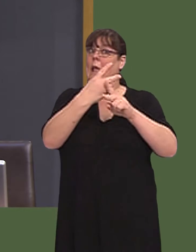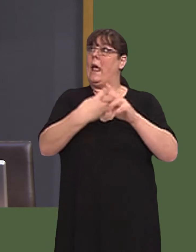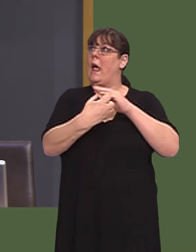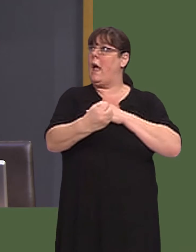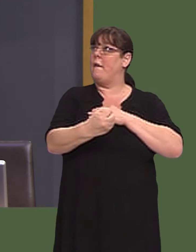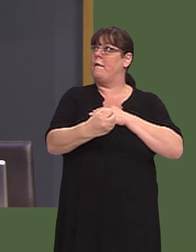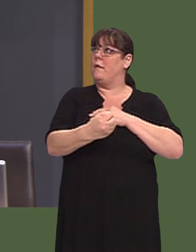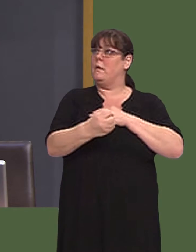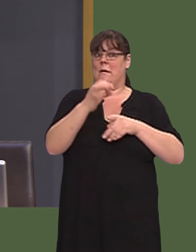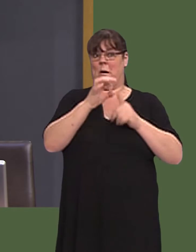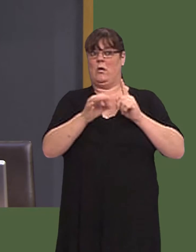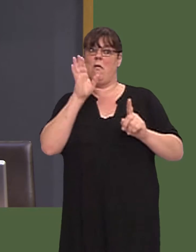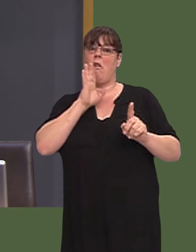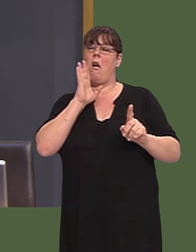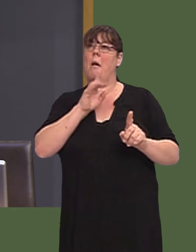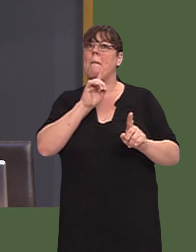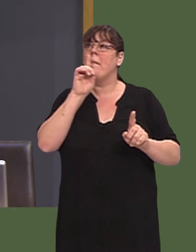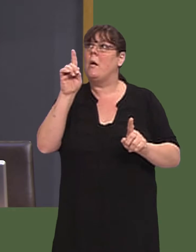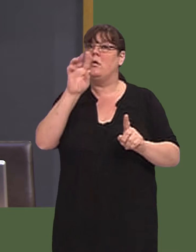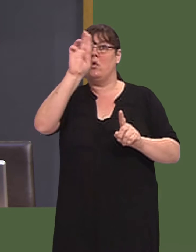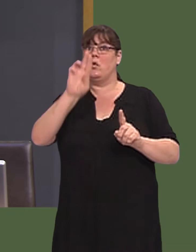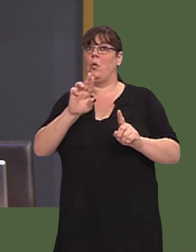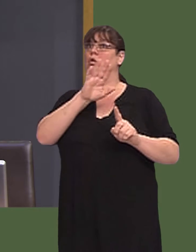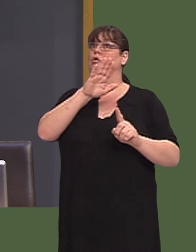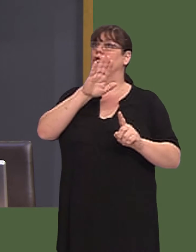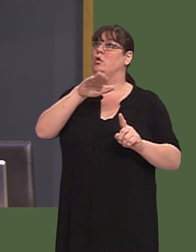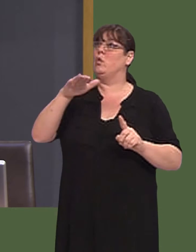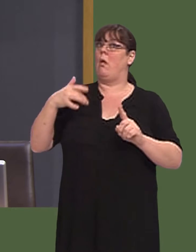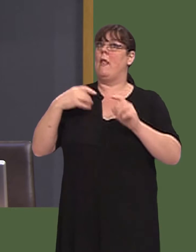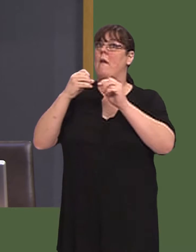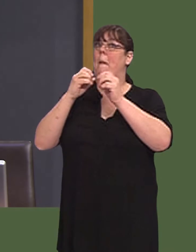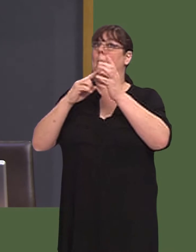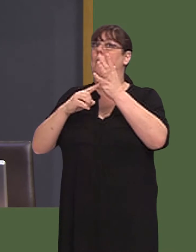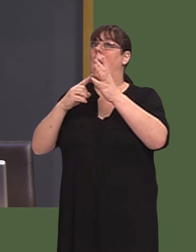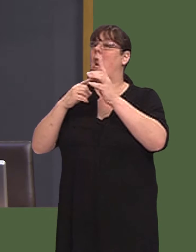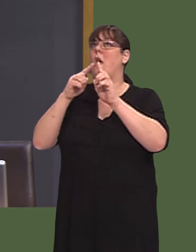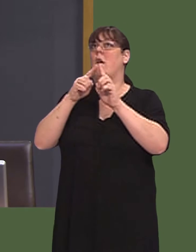But, having said that, schoolchildren from the Bala area to the outskirts of Wrexham